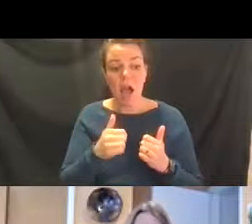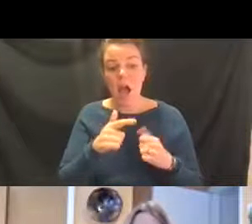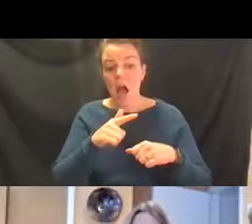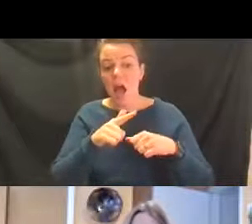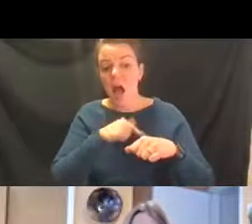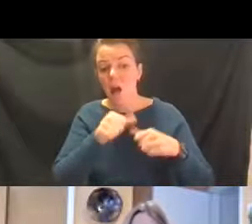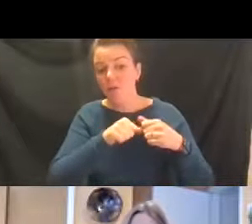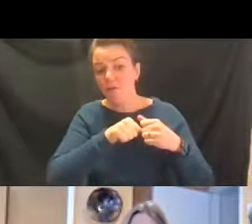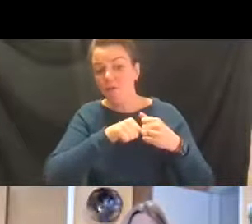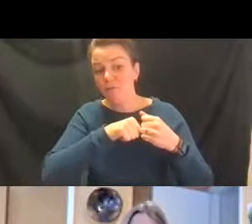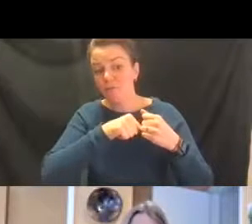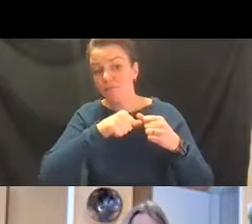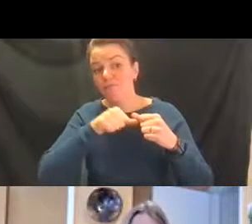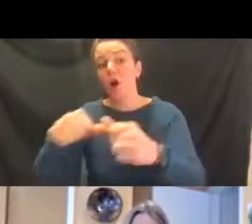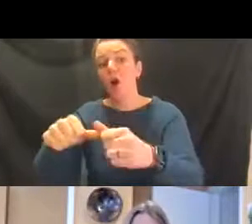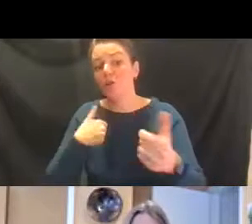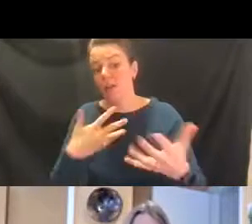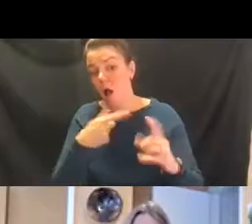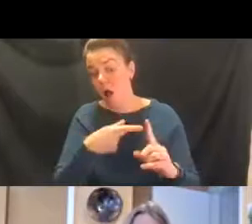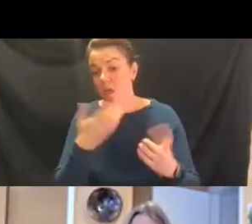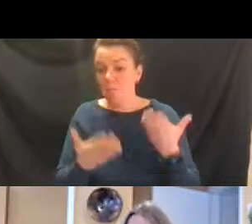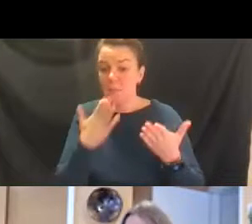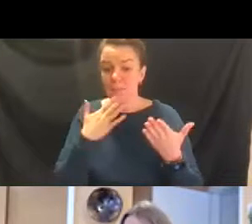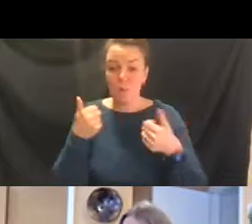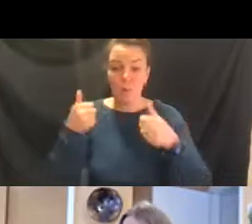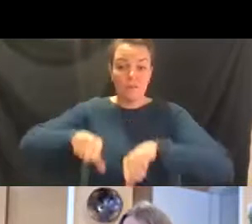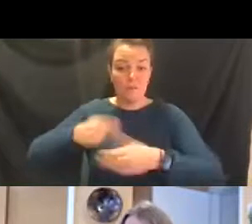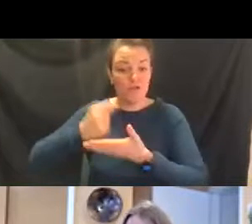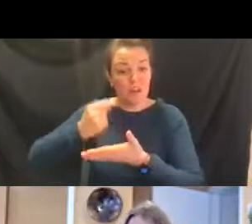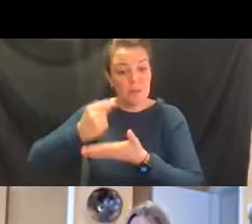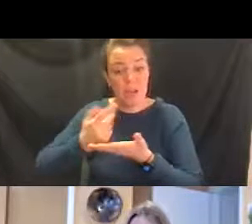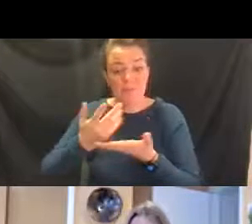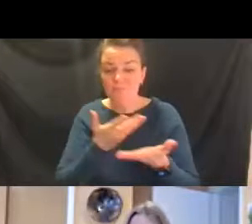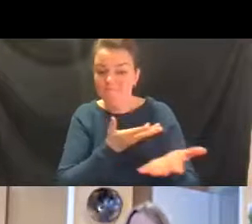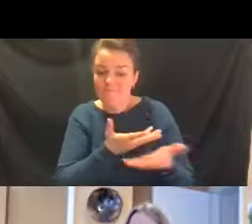you know they're going to refuse all treatment at one point and then we also need to bring in the